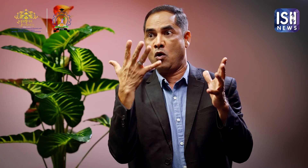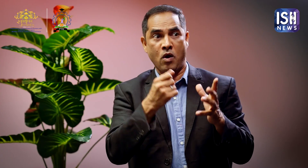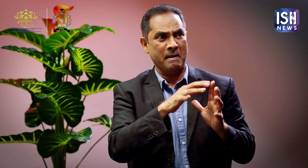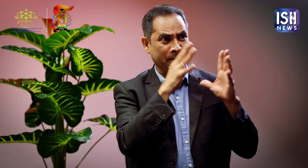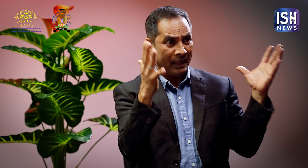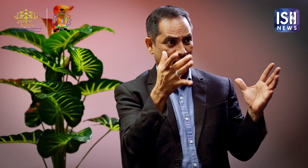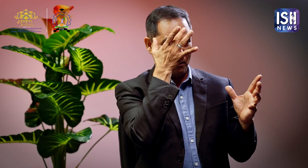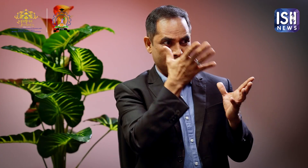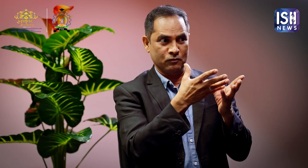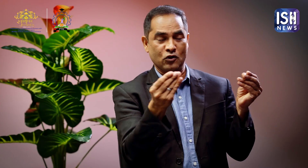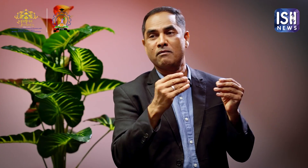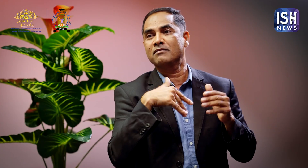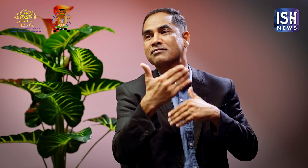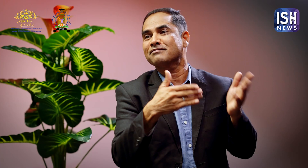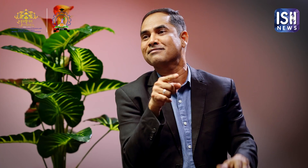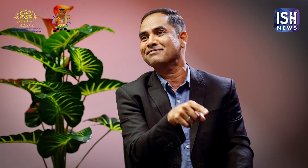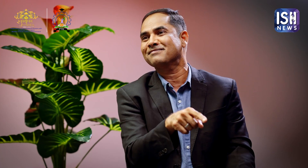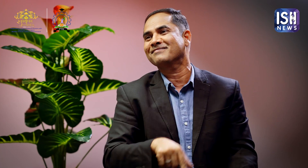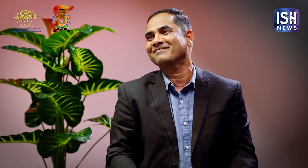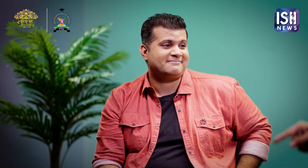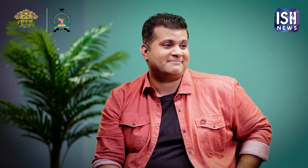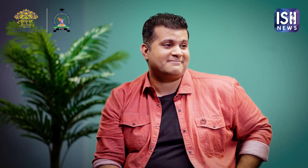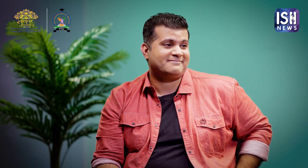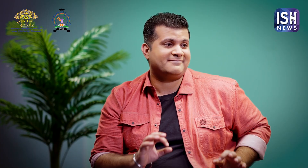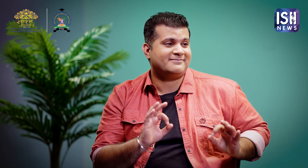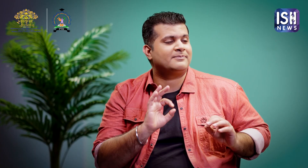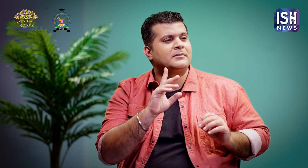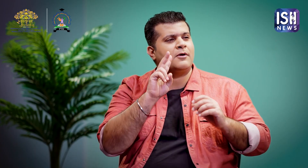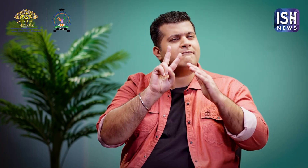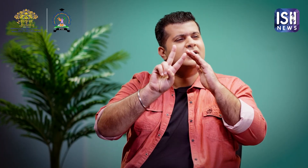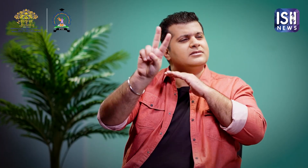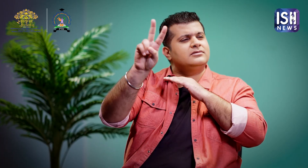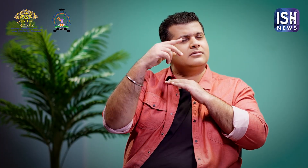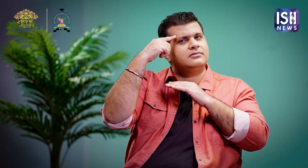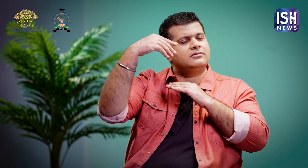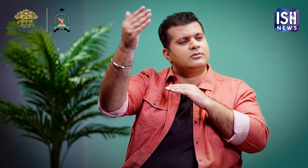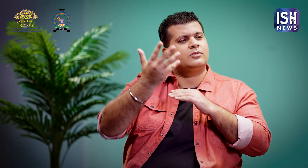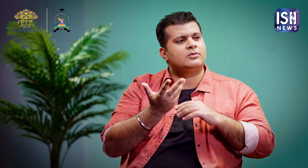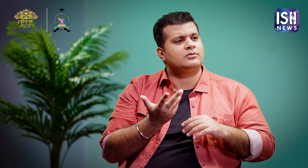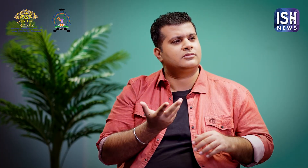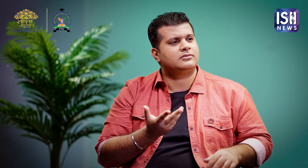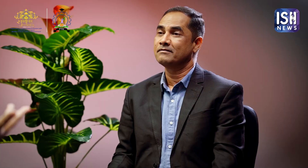I aim to apply this idea across all Deaf schools and solve the issues. What is your long term vision?